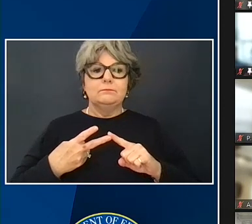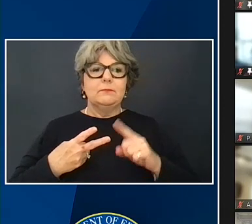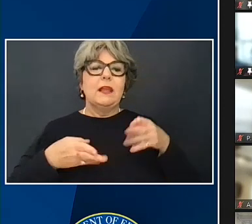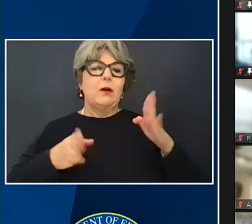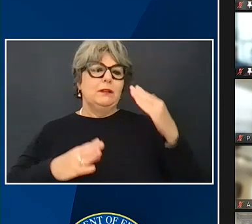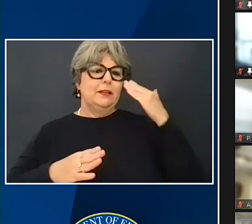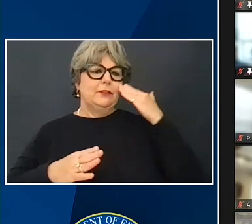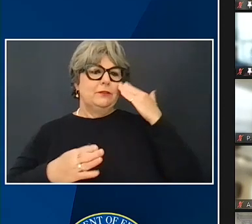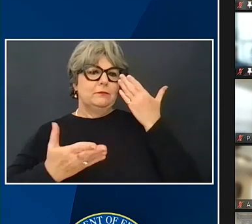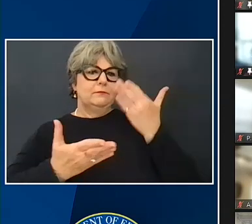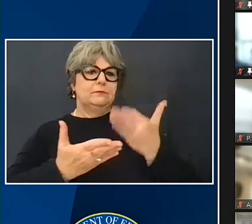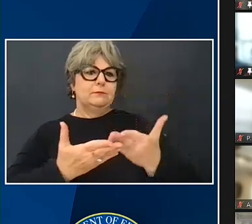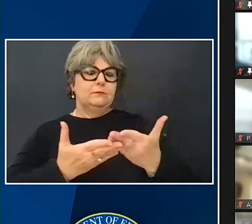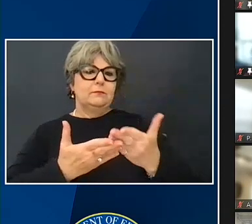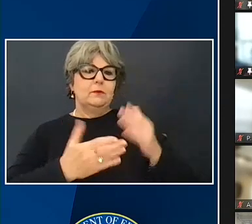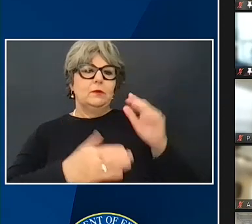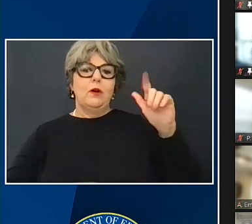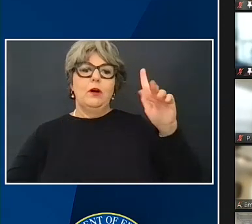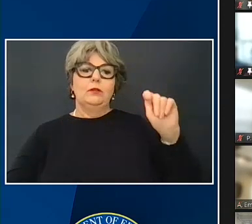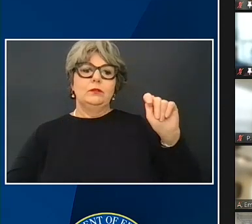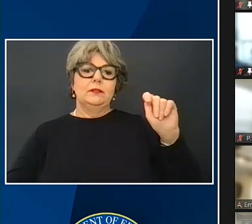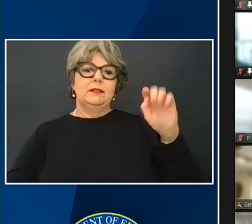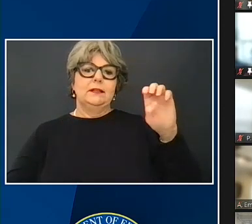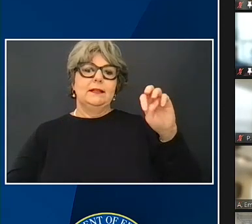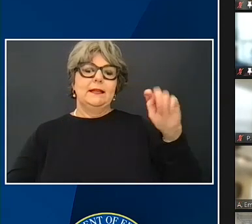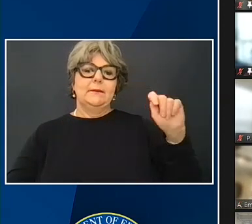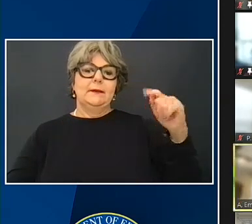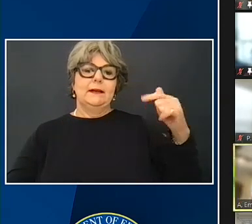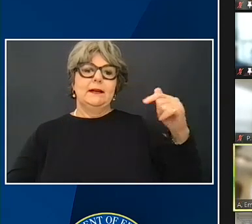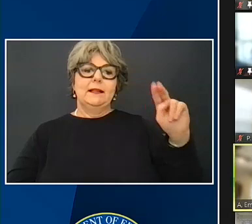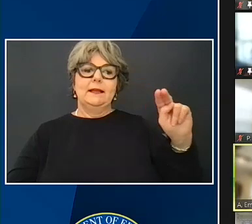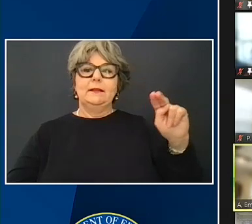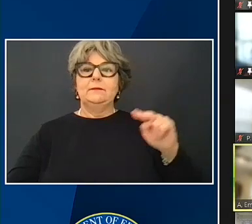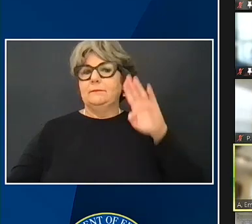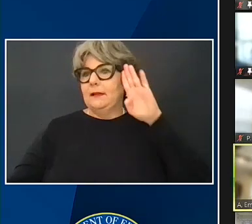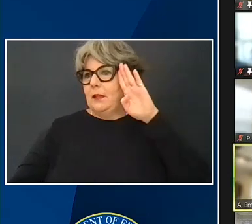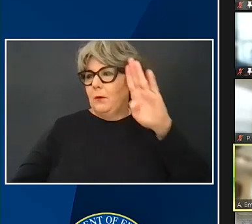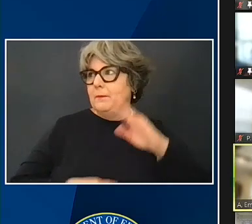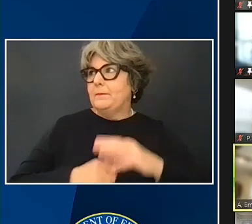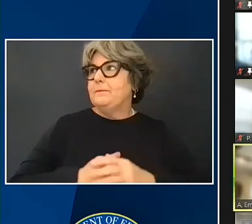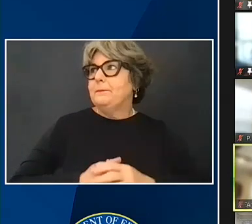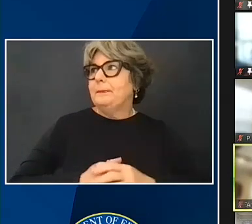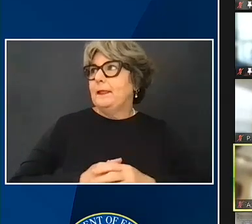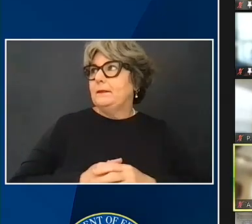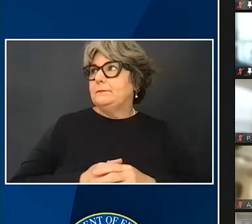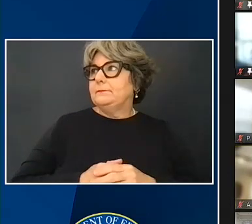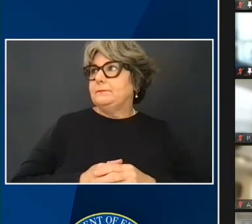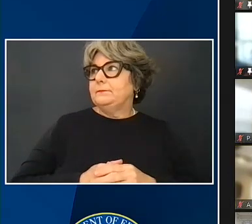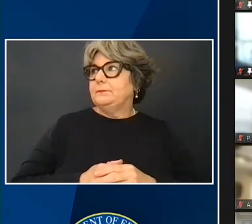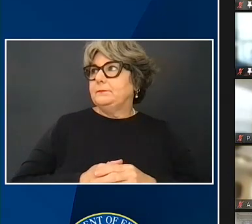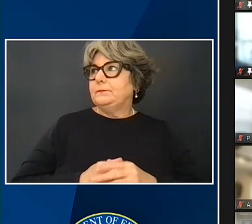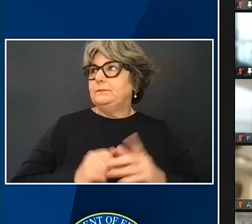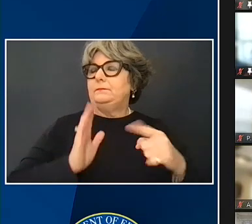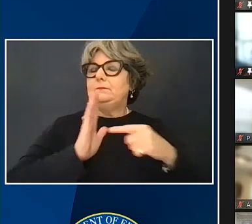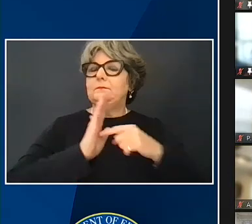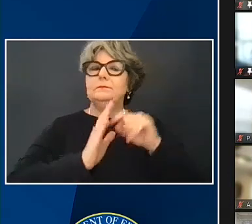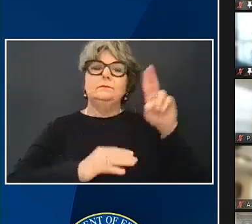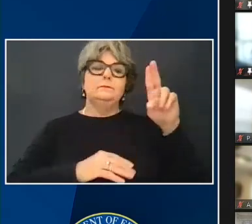joined by her alternate, Emmett Blaney. Hello. Hi, Emmett. Representing U.S. Military service members, veterans or